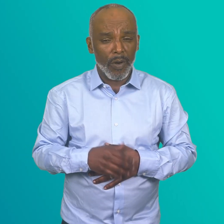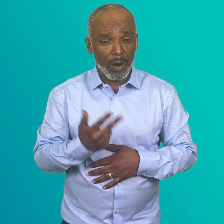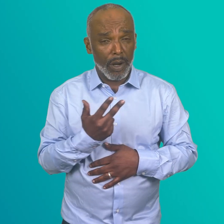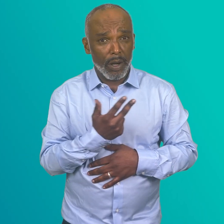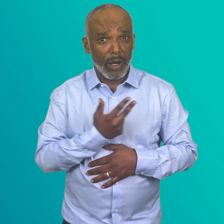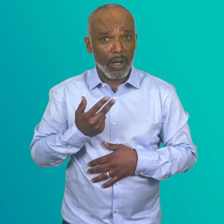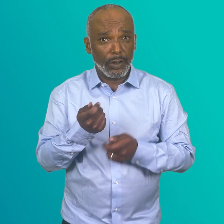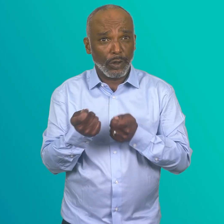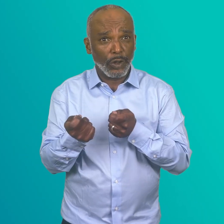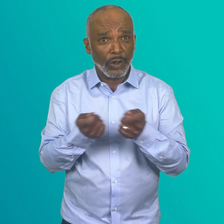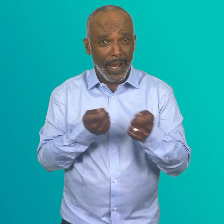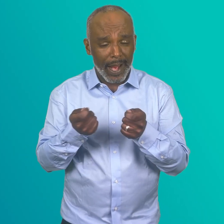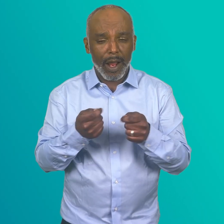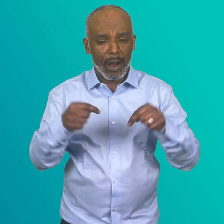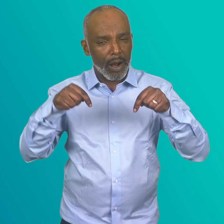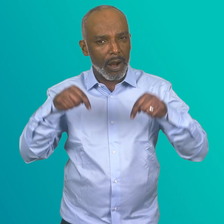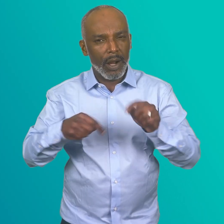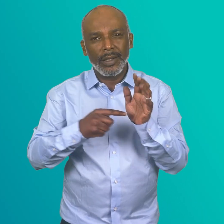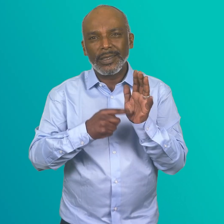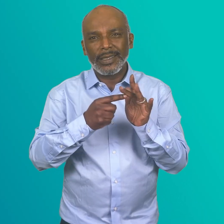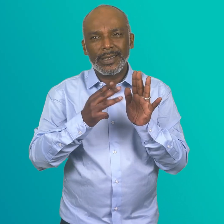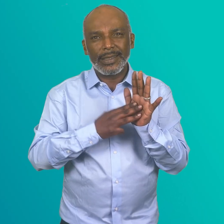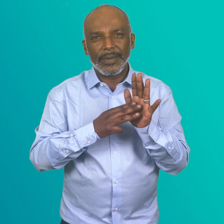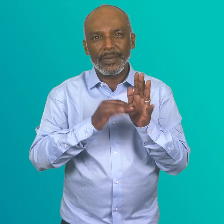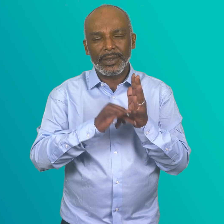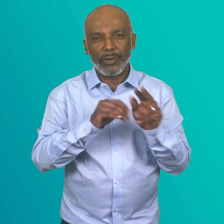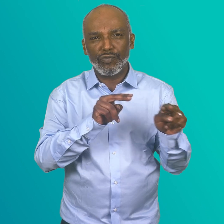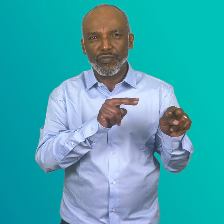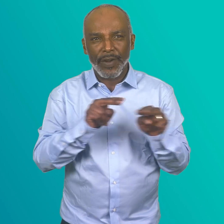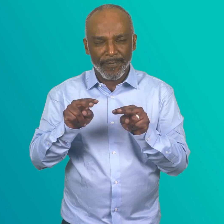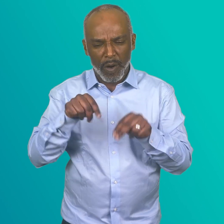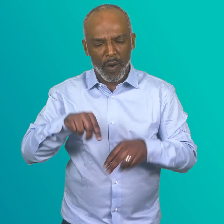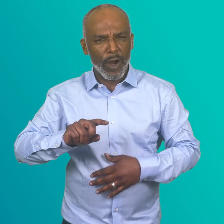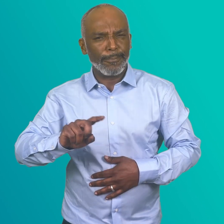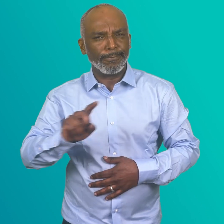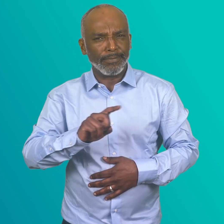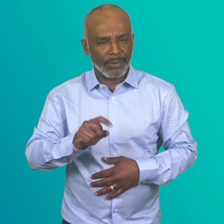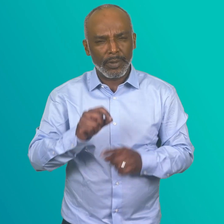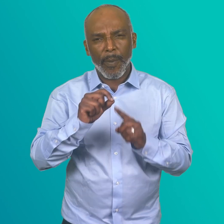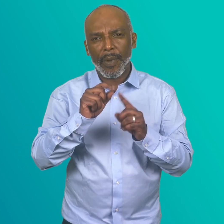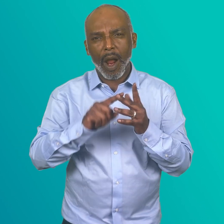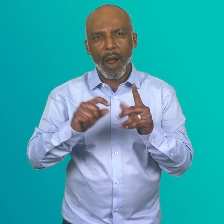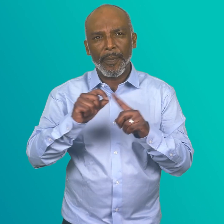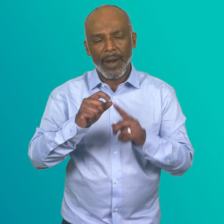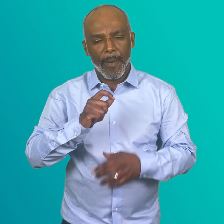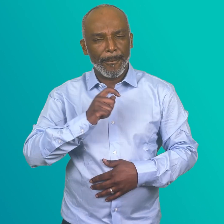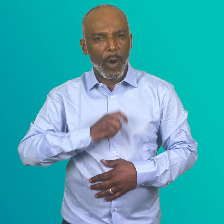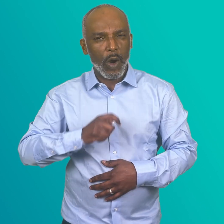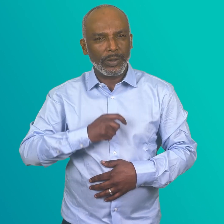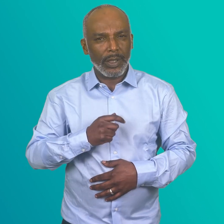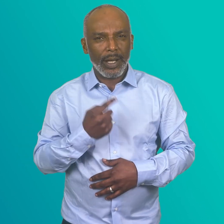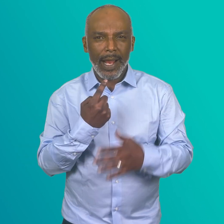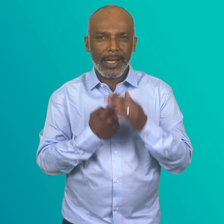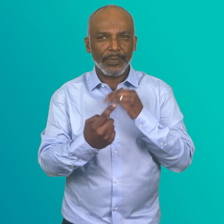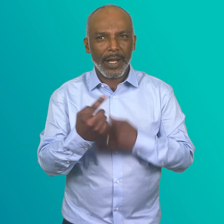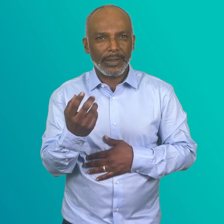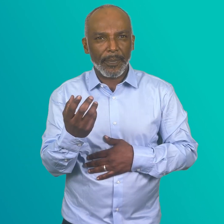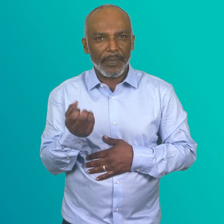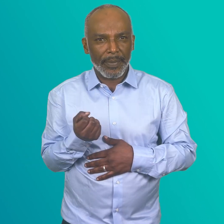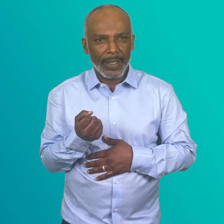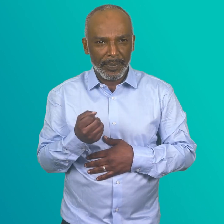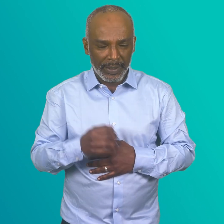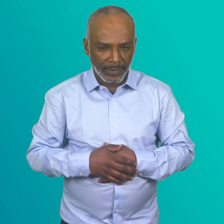As co-chairs of the Timms Review of Personal Independence Payment (PIP),